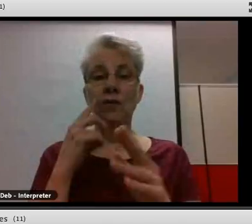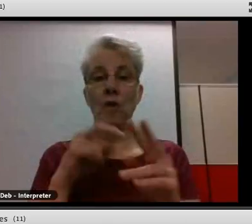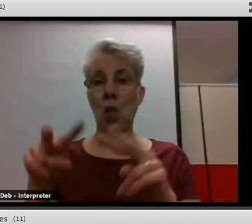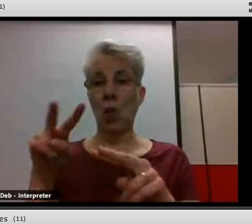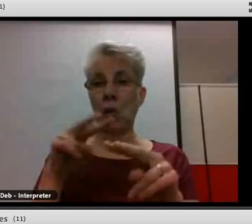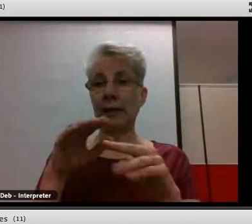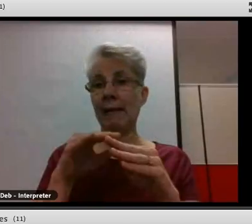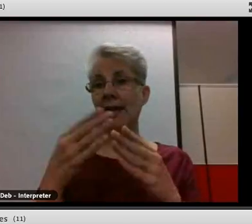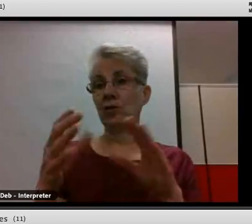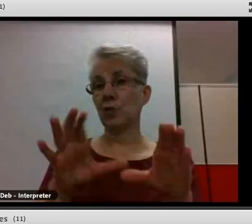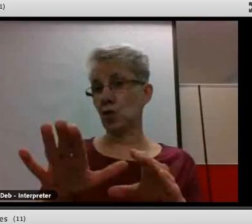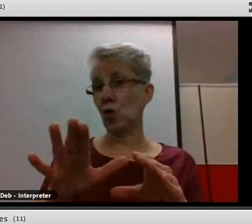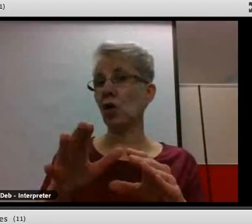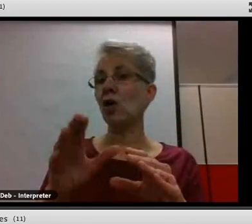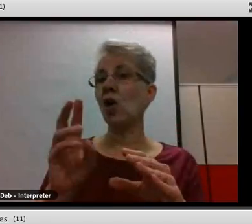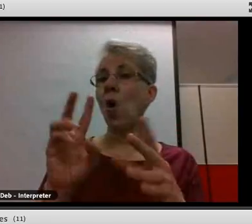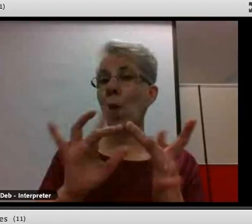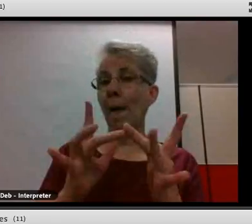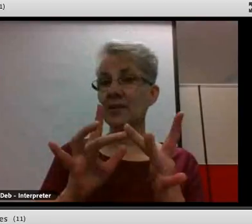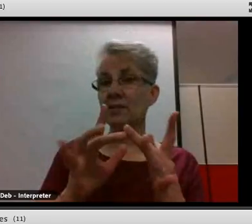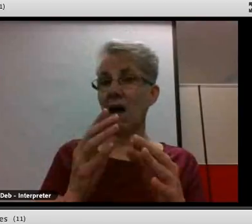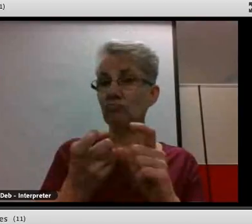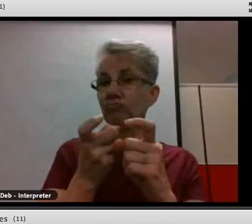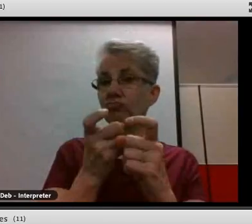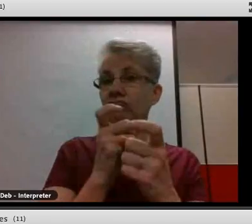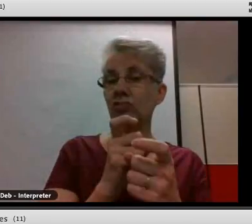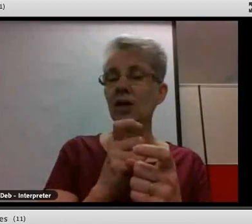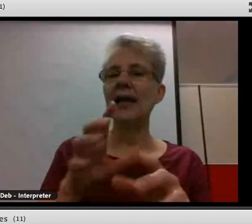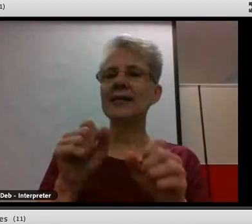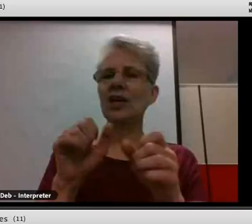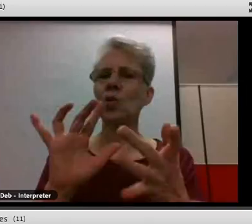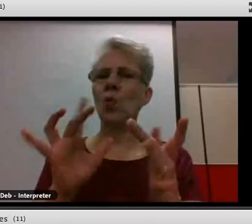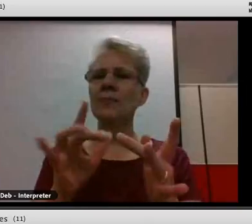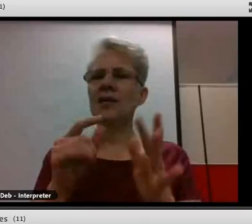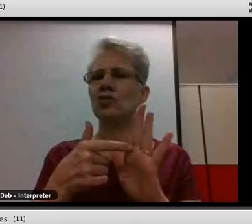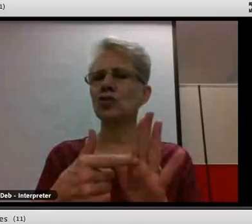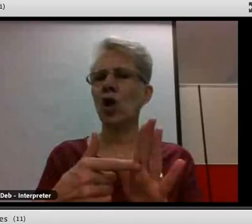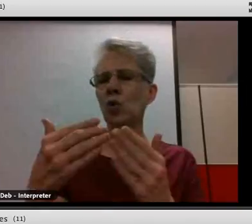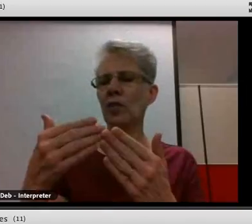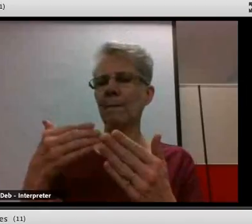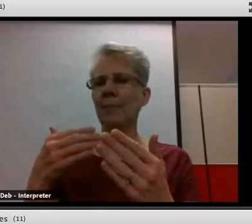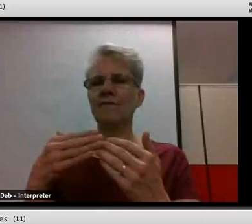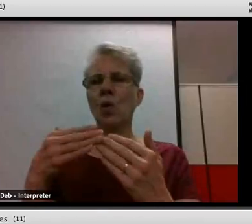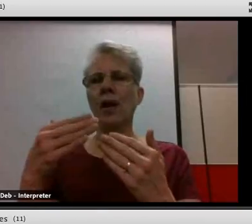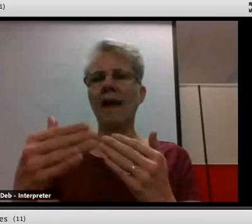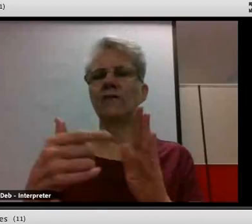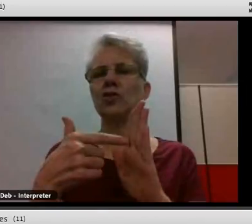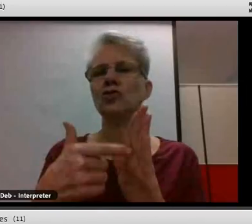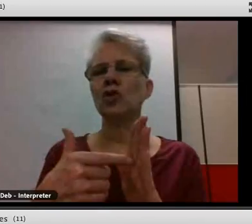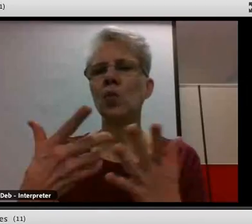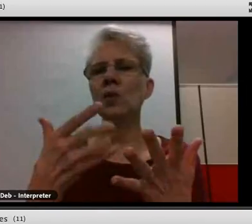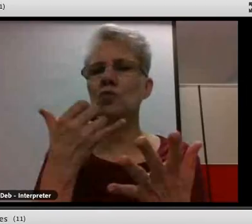and how -- you know, the parts of the library, the things that we do. So the first thing I want to show you is a very quick way.